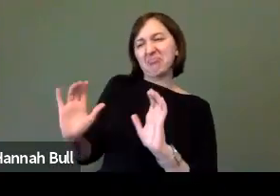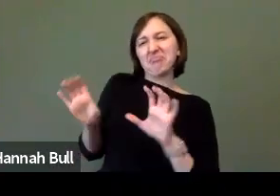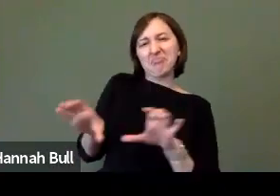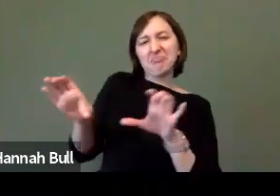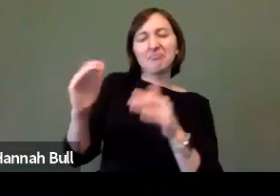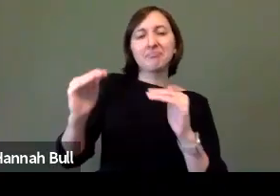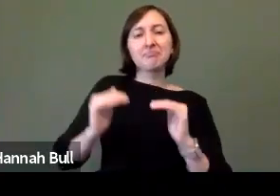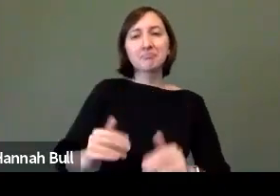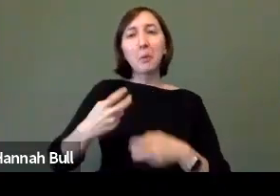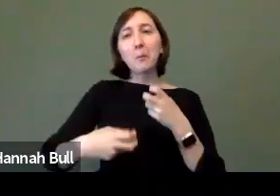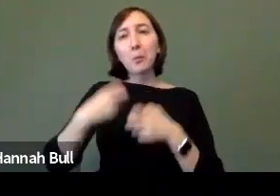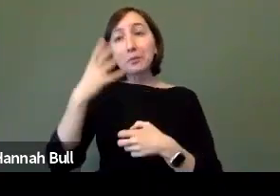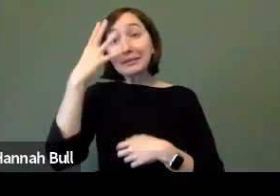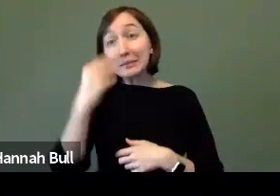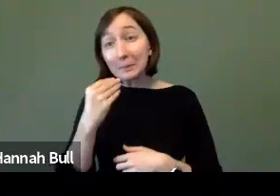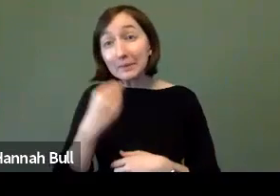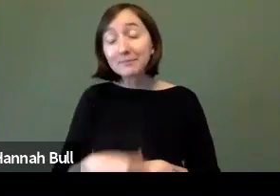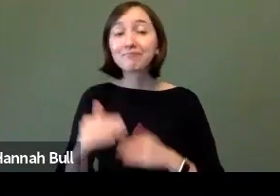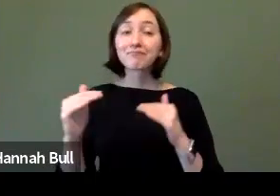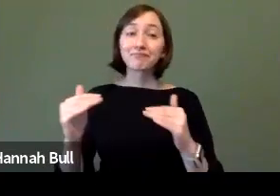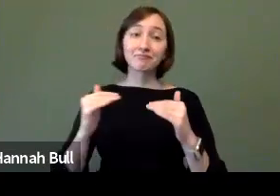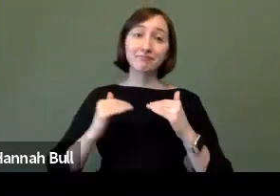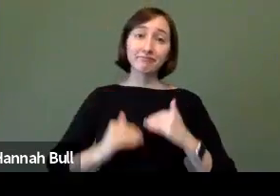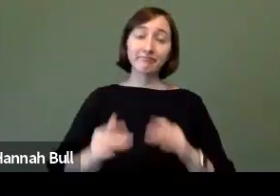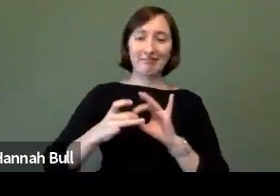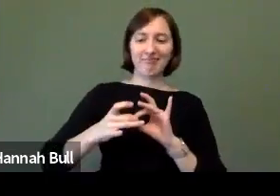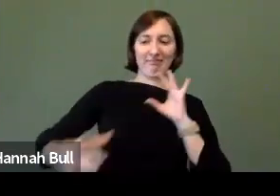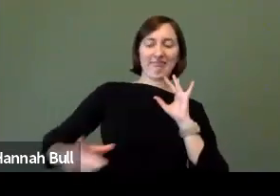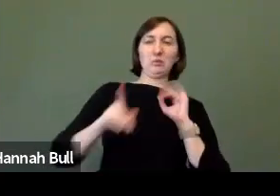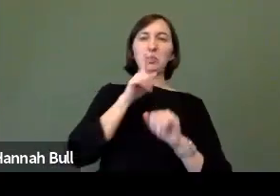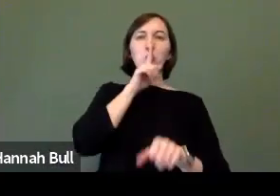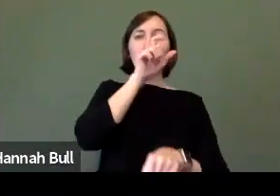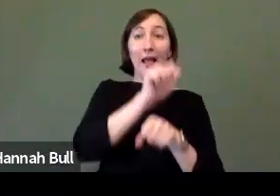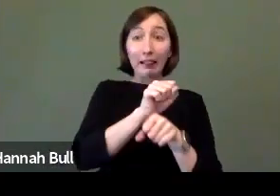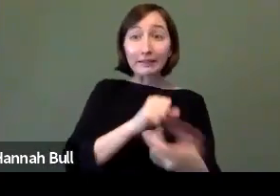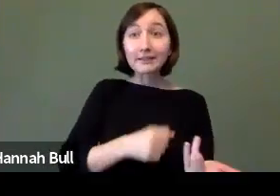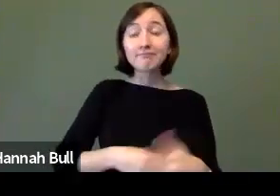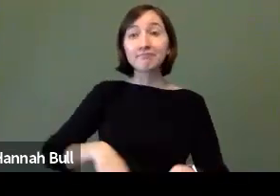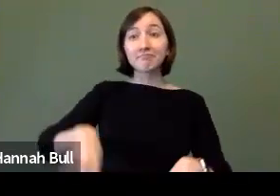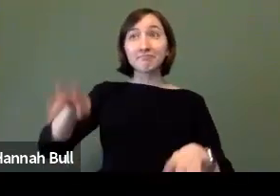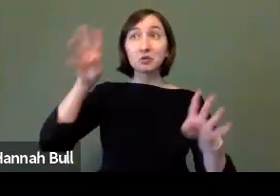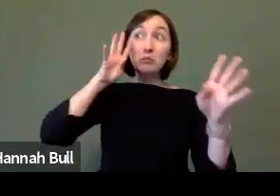Detachment from reality, paranoia or hallucinations.